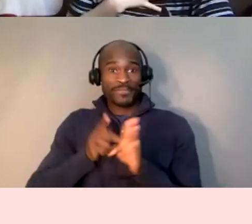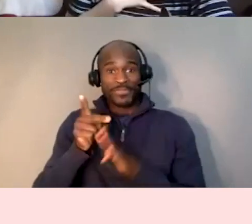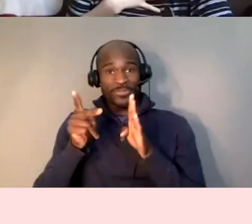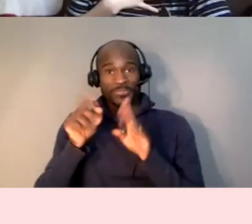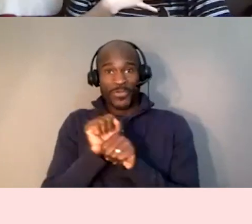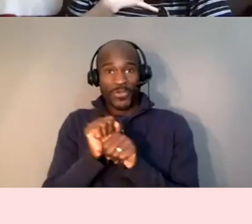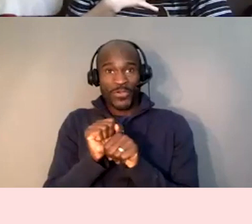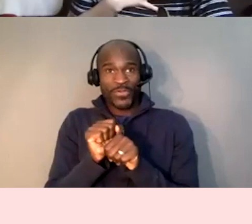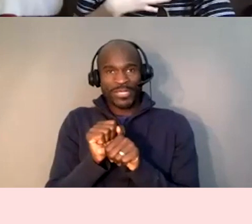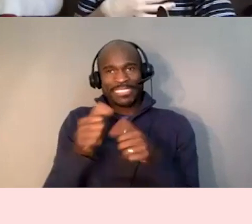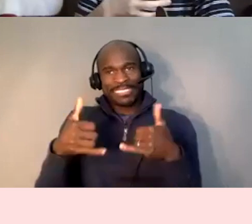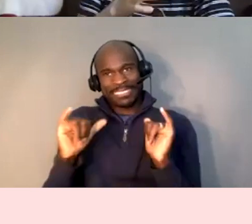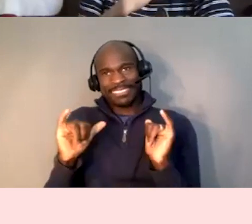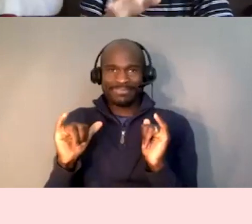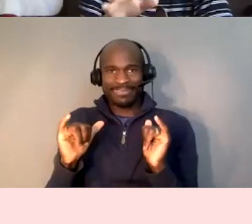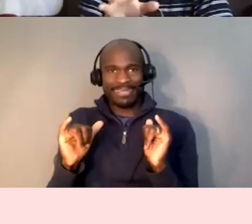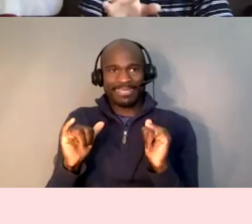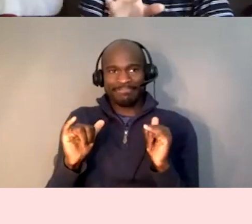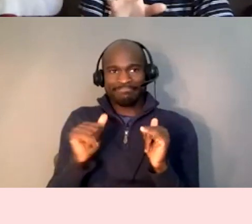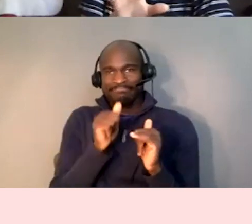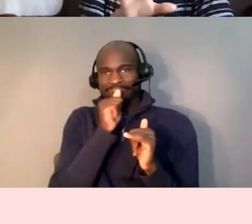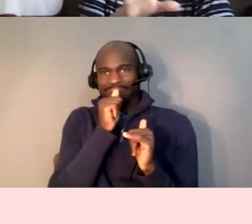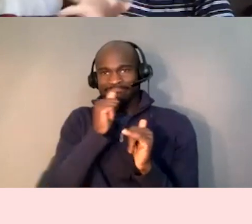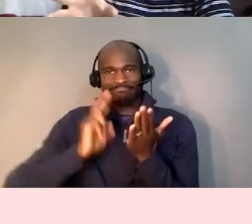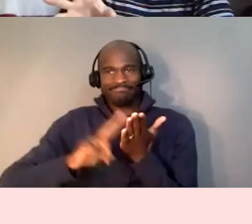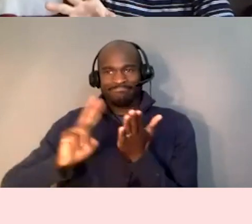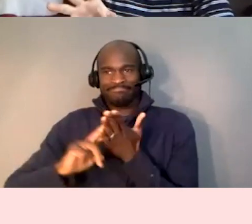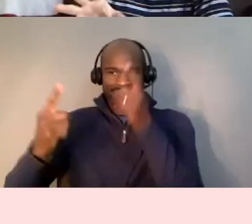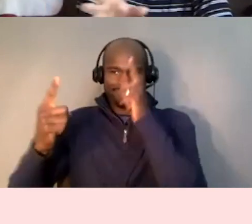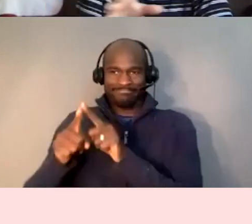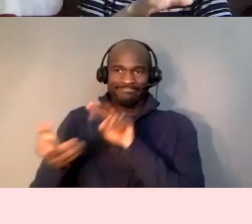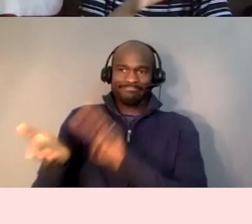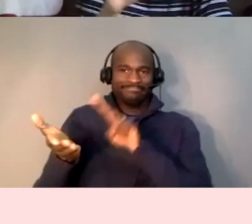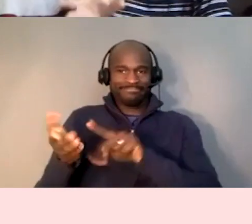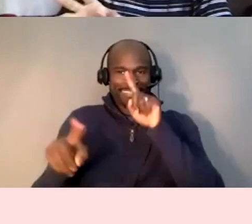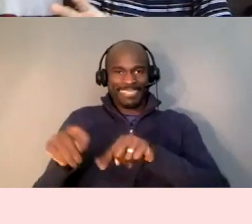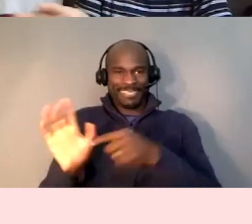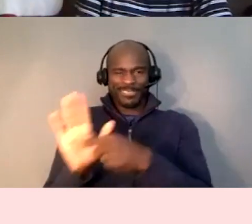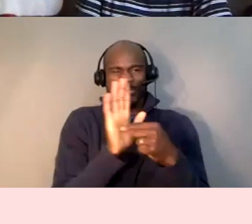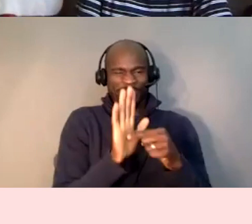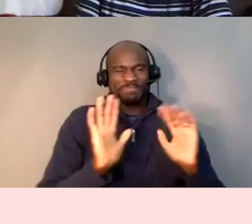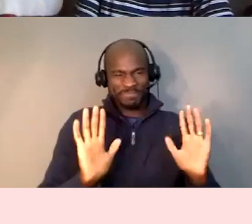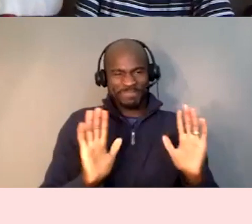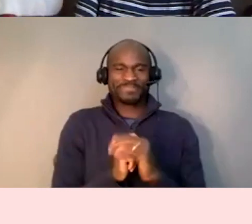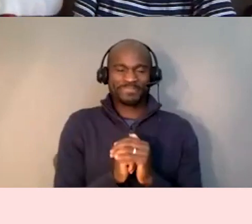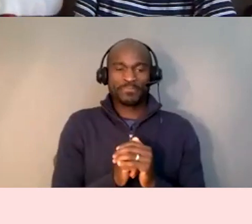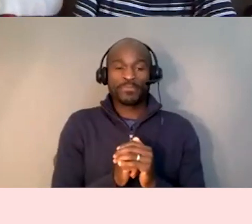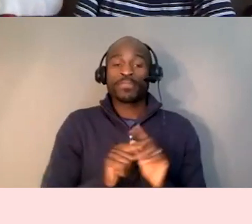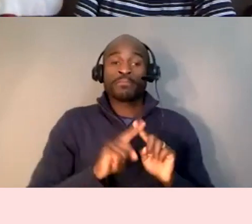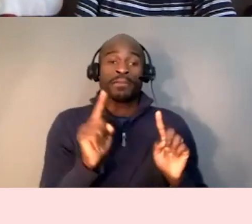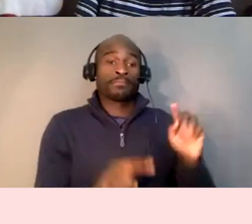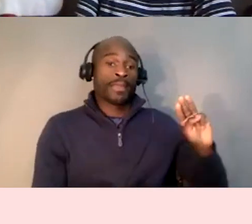one to myself for now, um this is a map of all of the information that I got from three